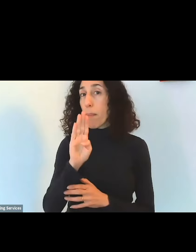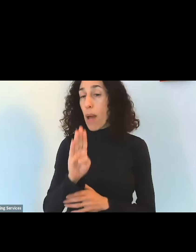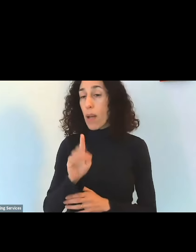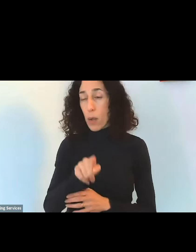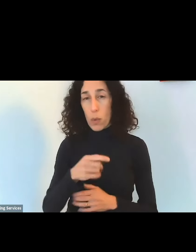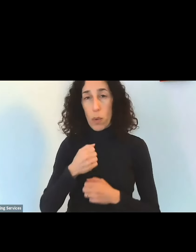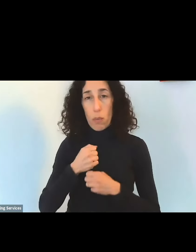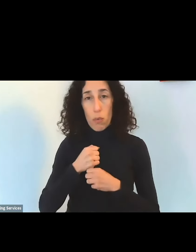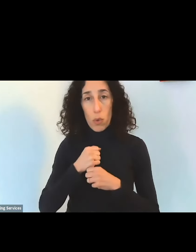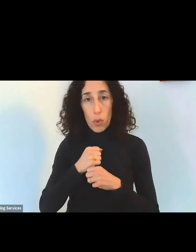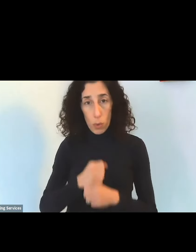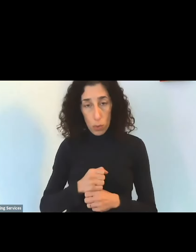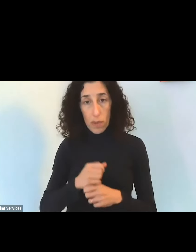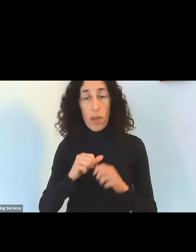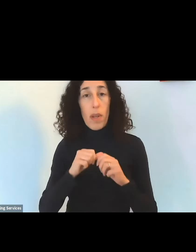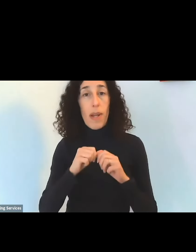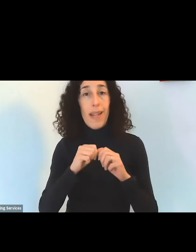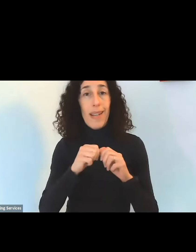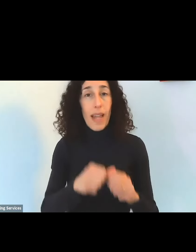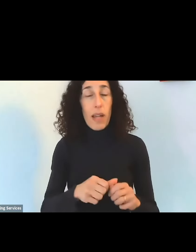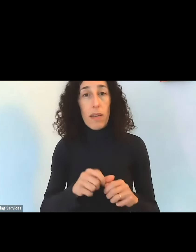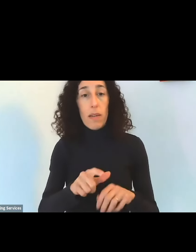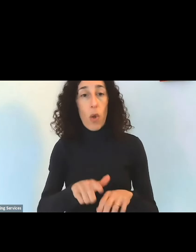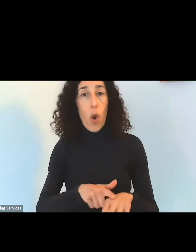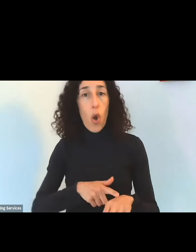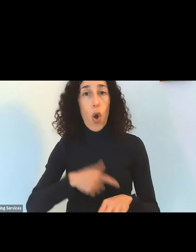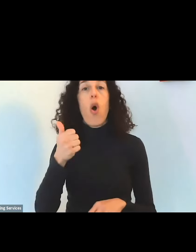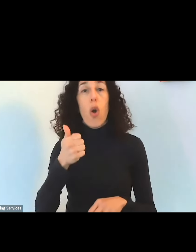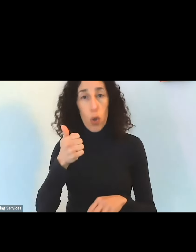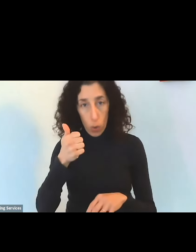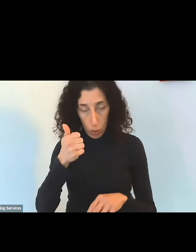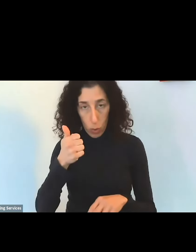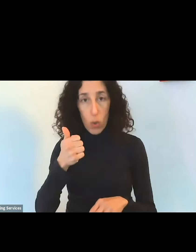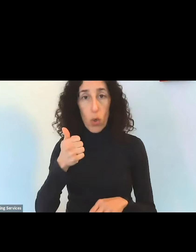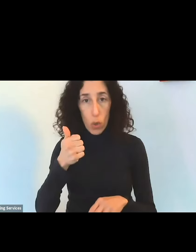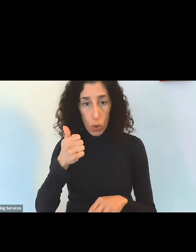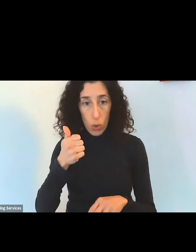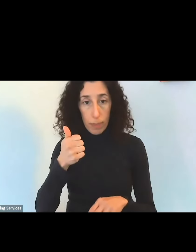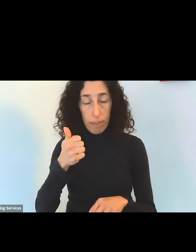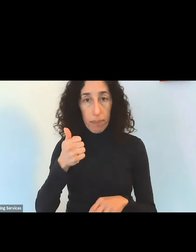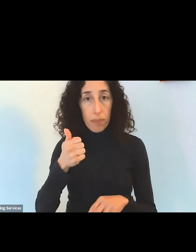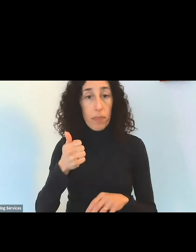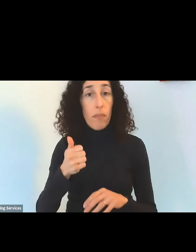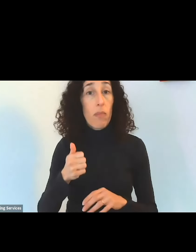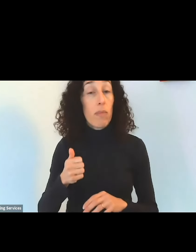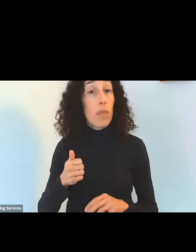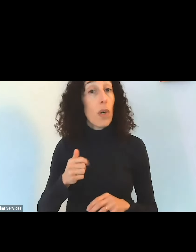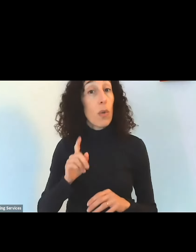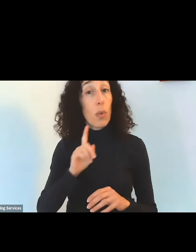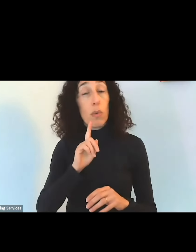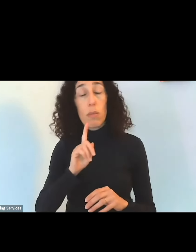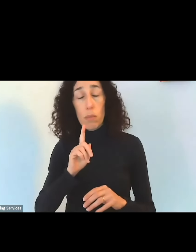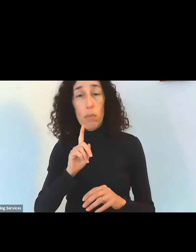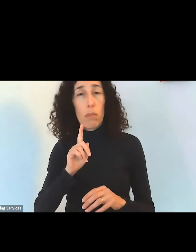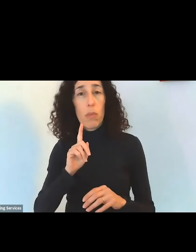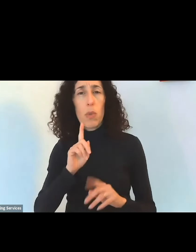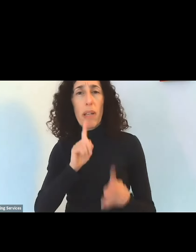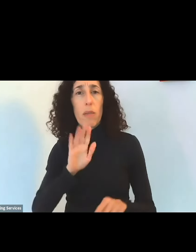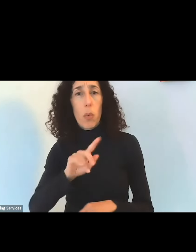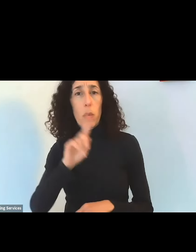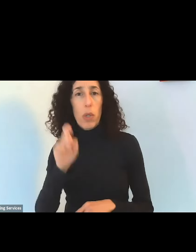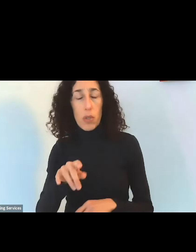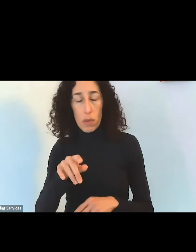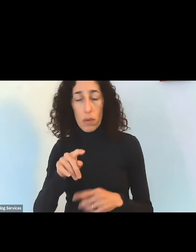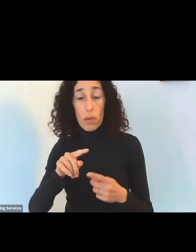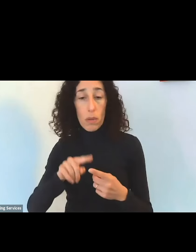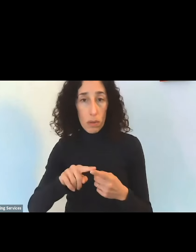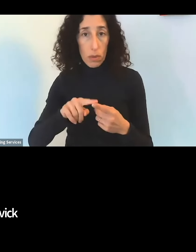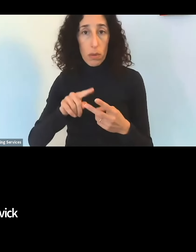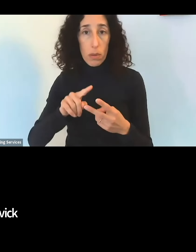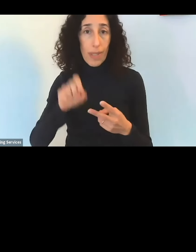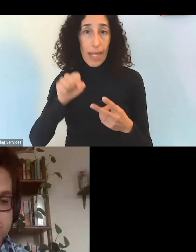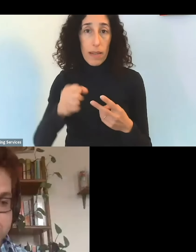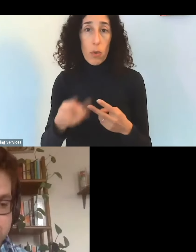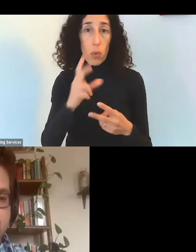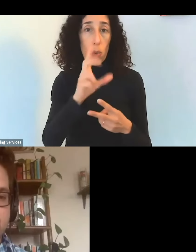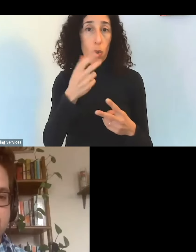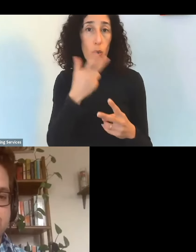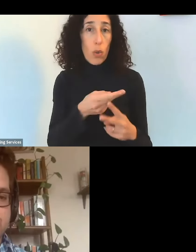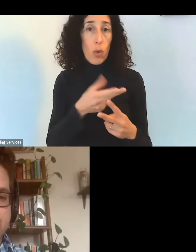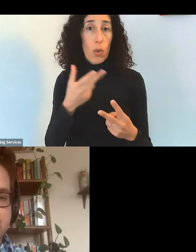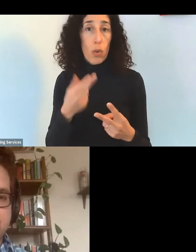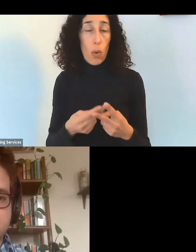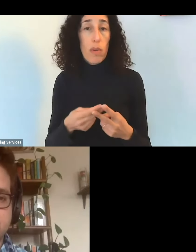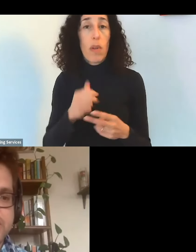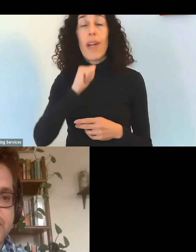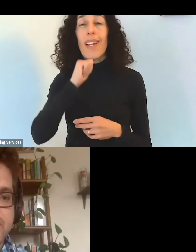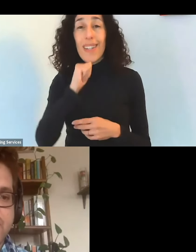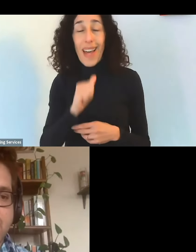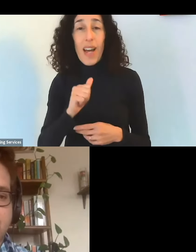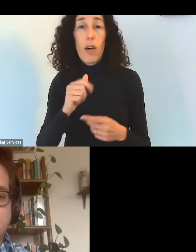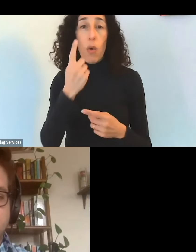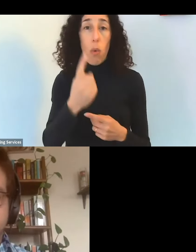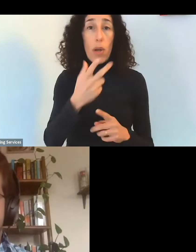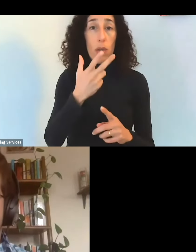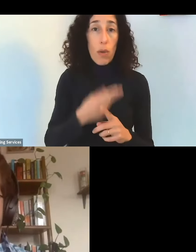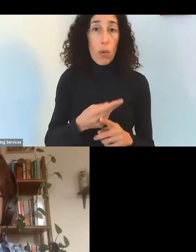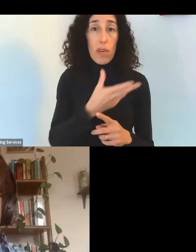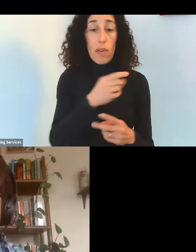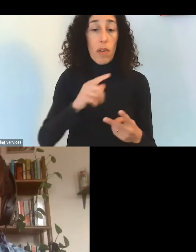That is one of the advantage of these vaccines. The antibodies last longer than the naturally developed antibodies. So for now, you will require two doses even if you've had COVID before.